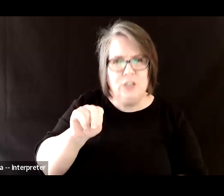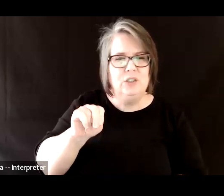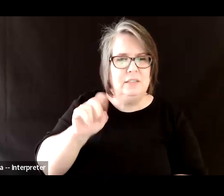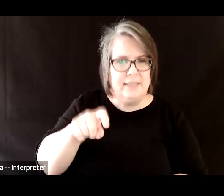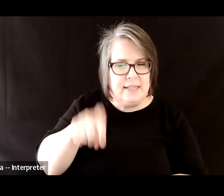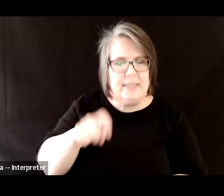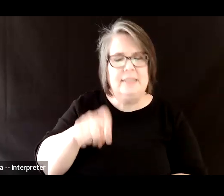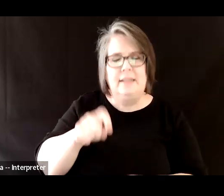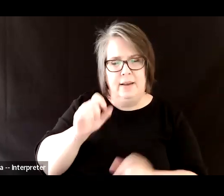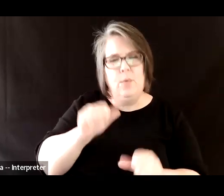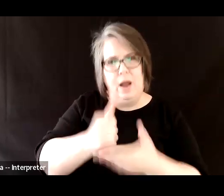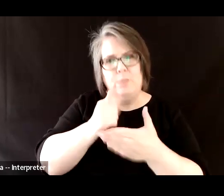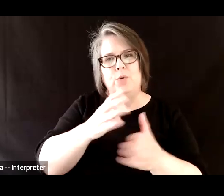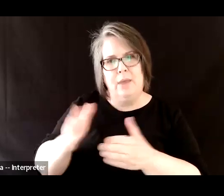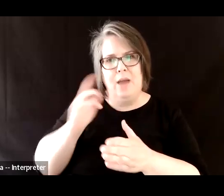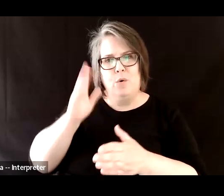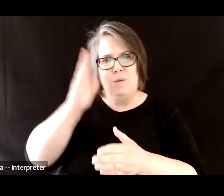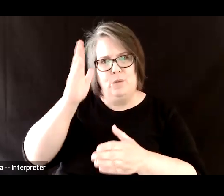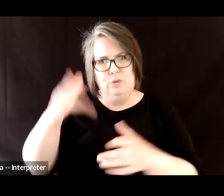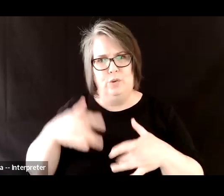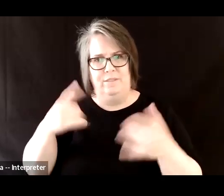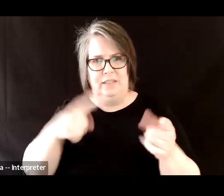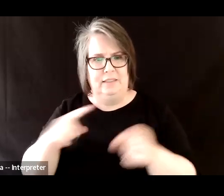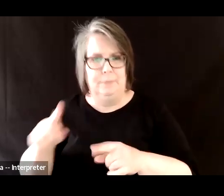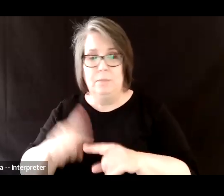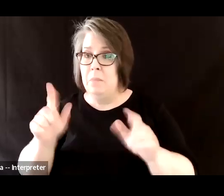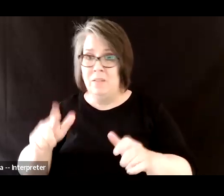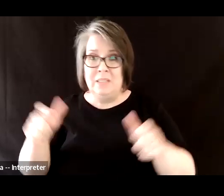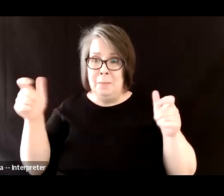future sort of recurring events. But if it is a large event, like